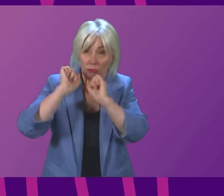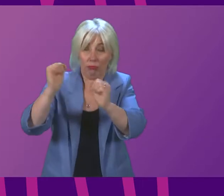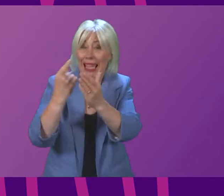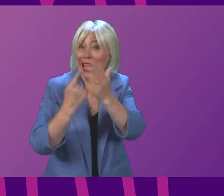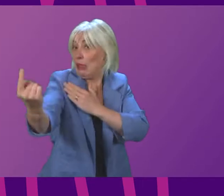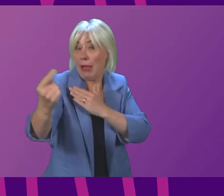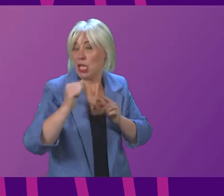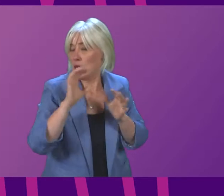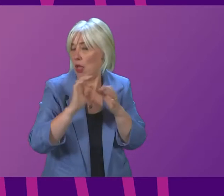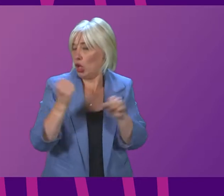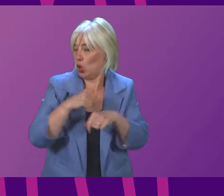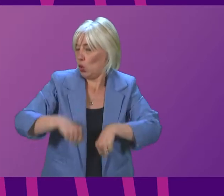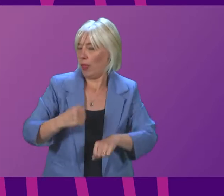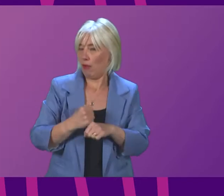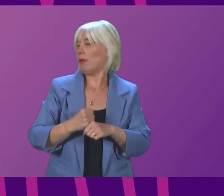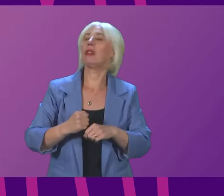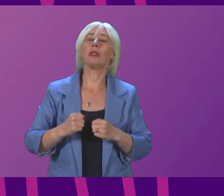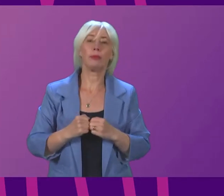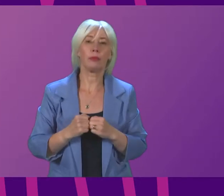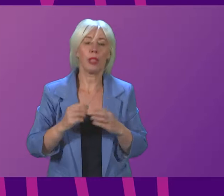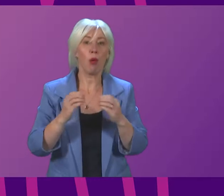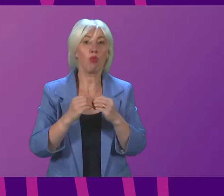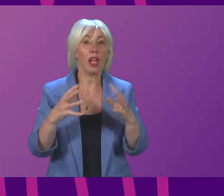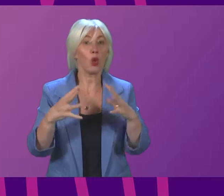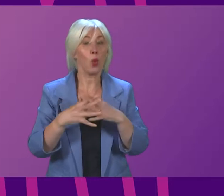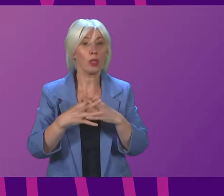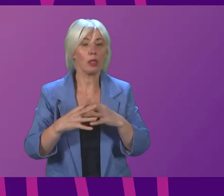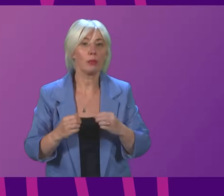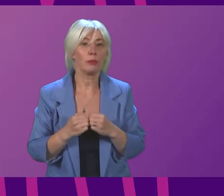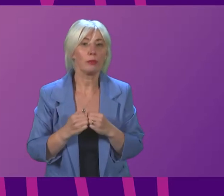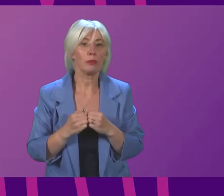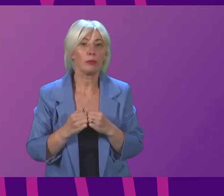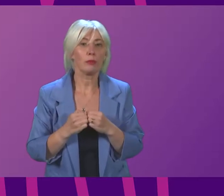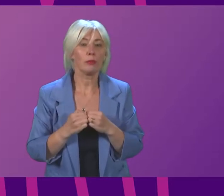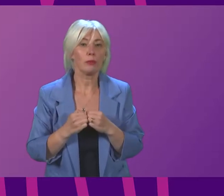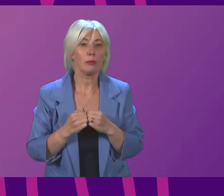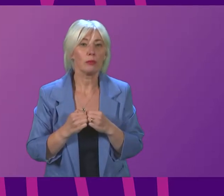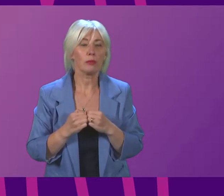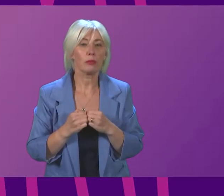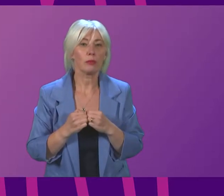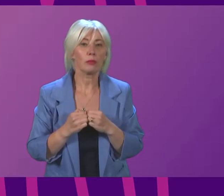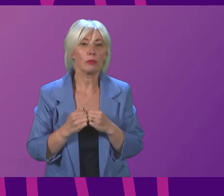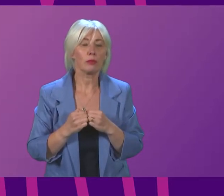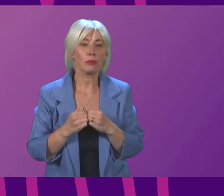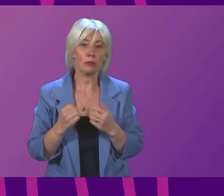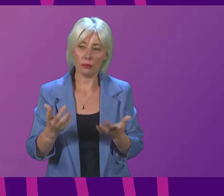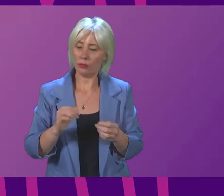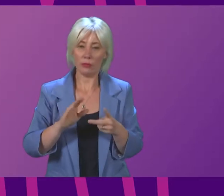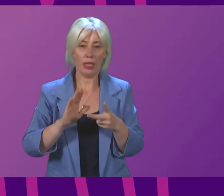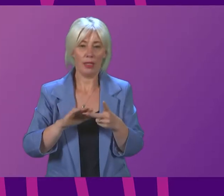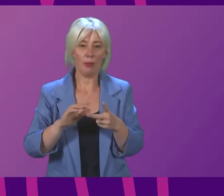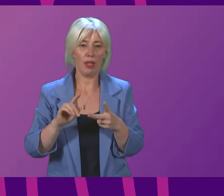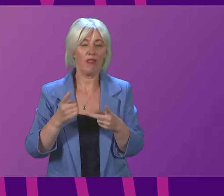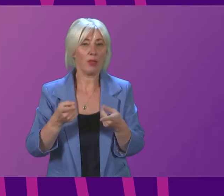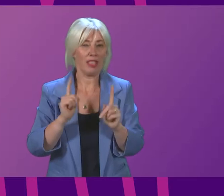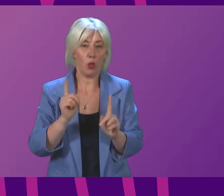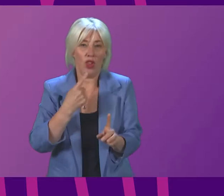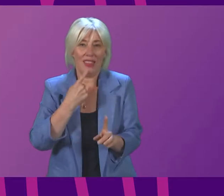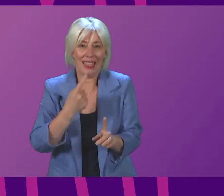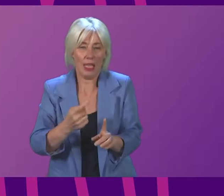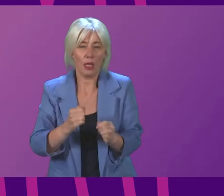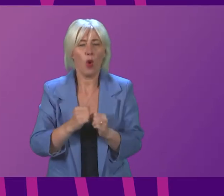In the light of what the Deputy First Minister has just said, will the inquiry be allowed to